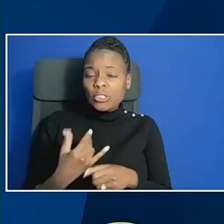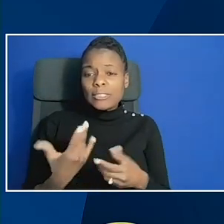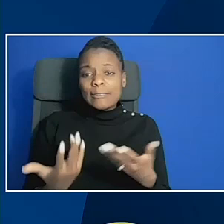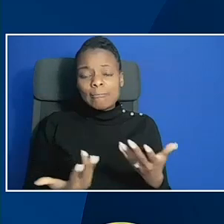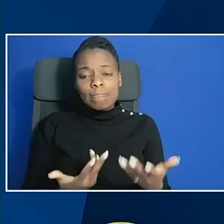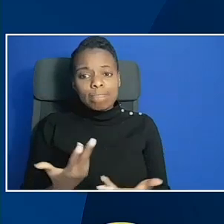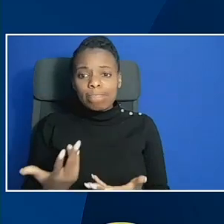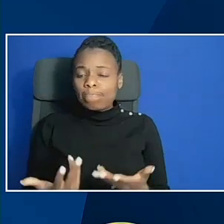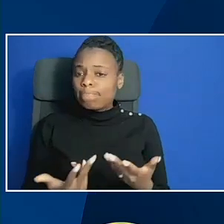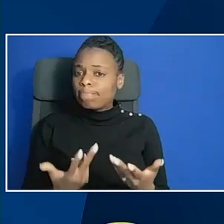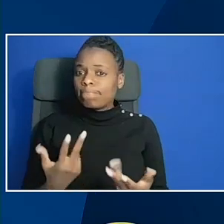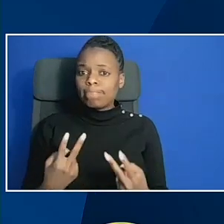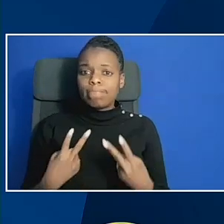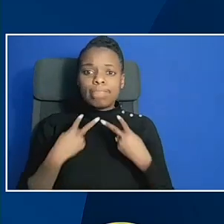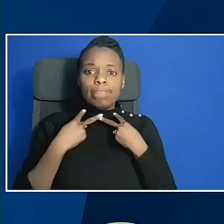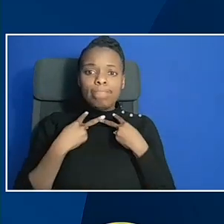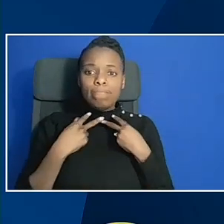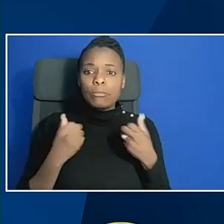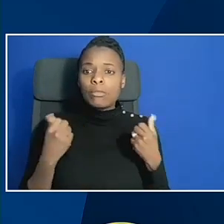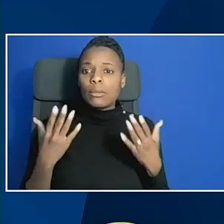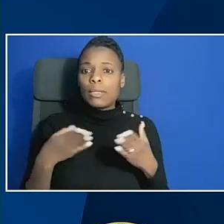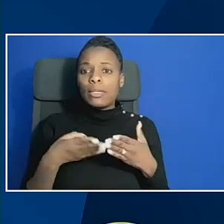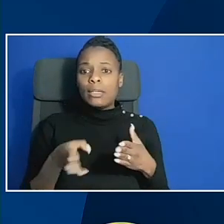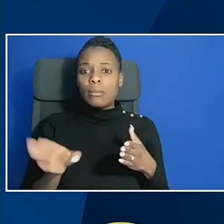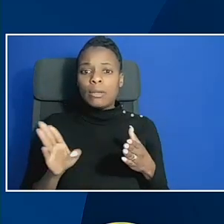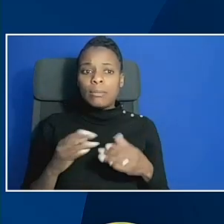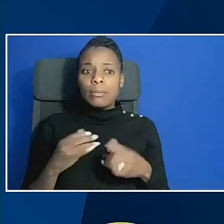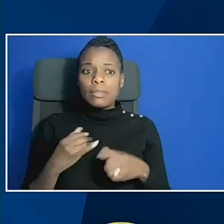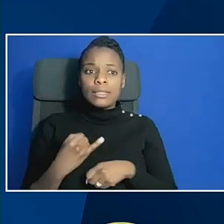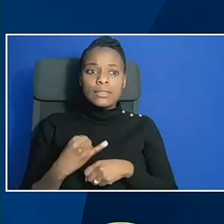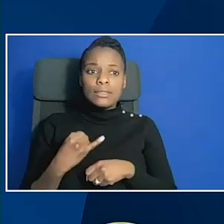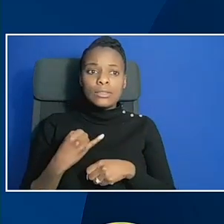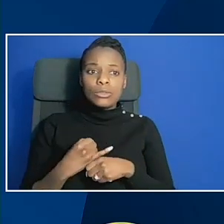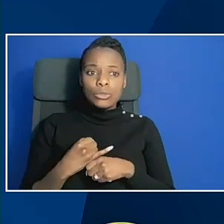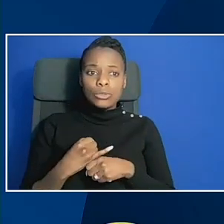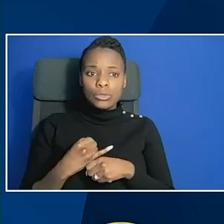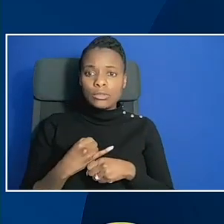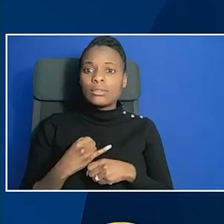Many of the public institutions, had asked